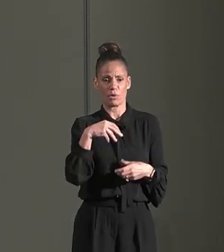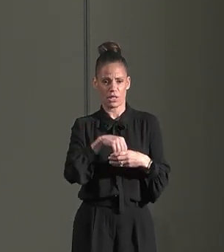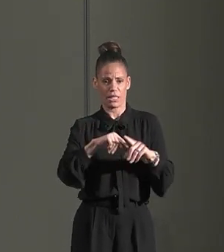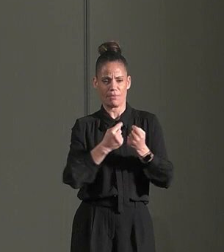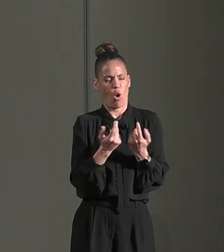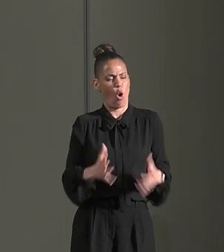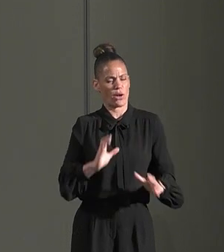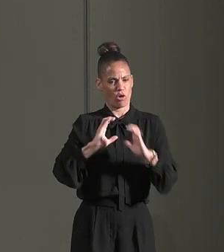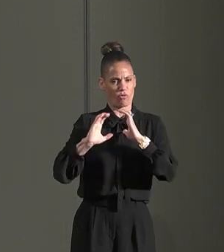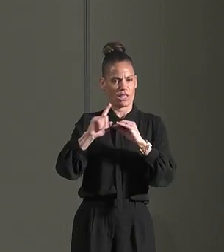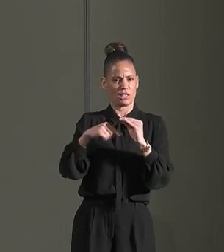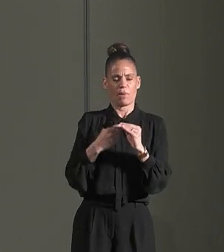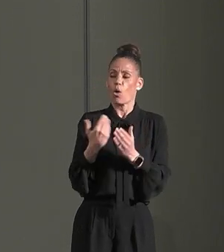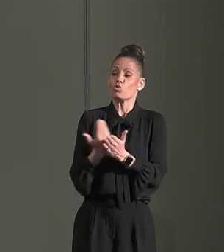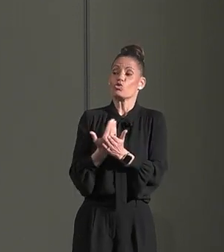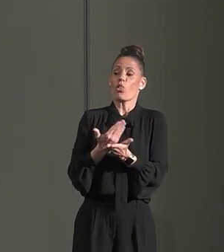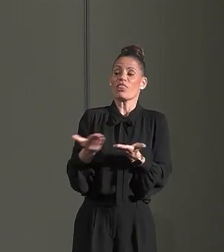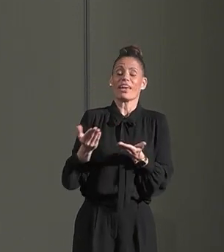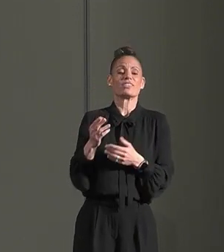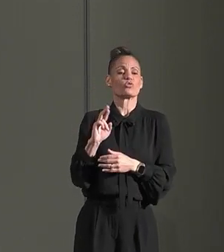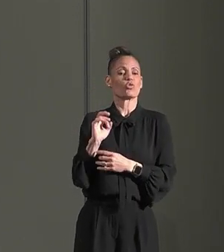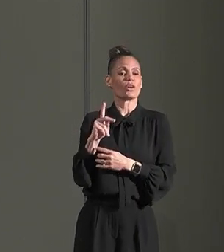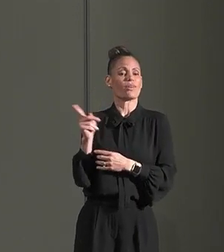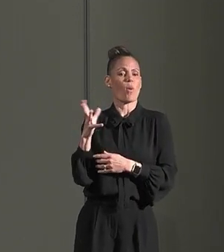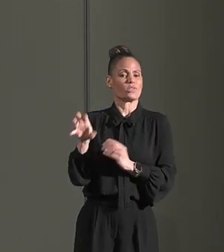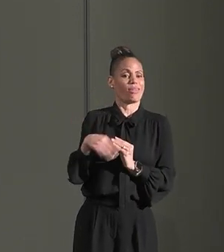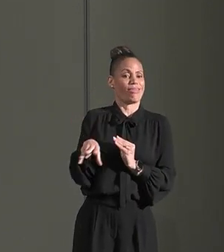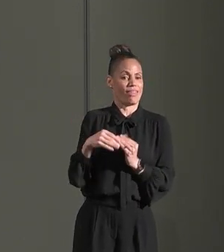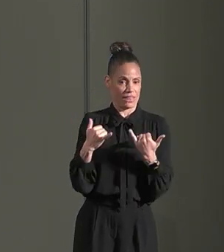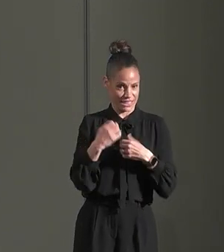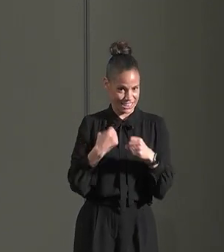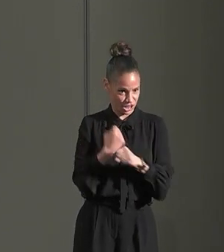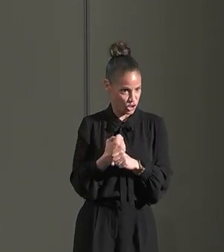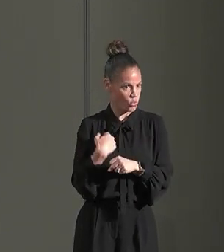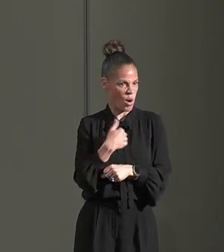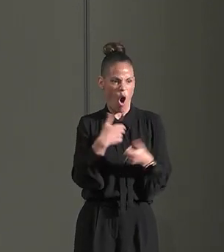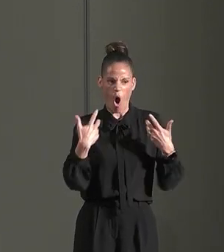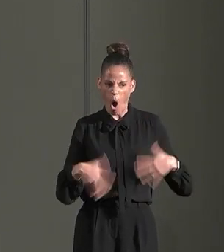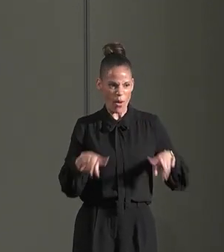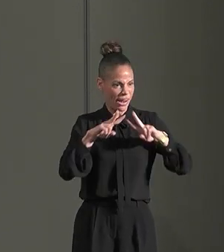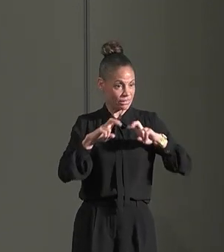things Rick's team want to get going this year. We are looking at things to get completed at